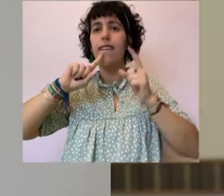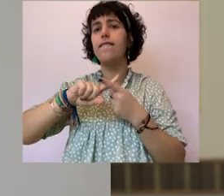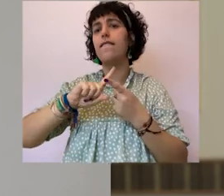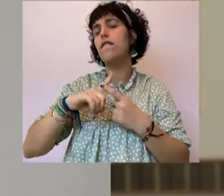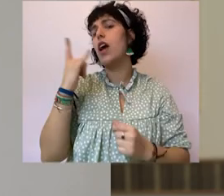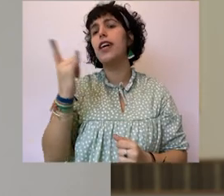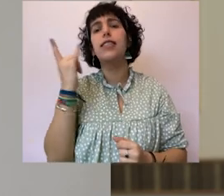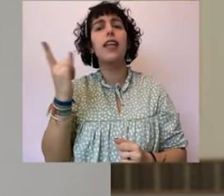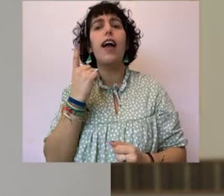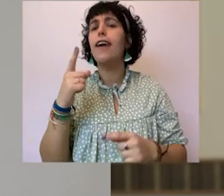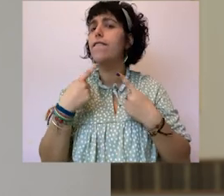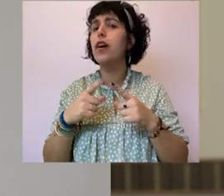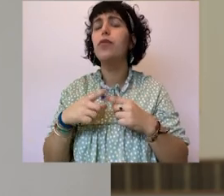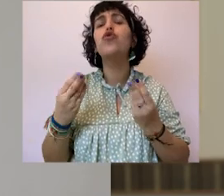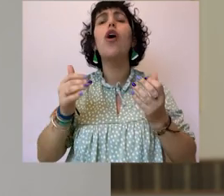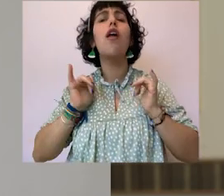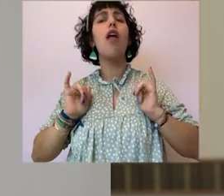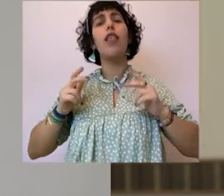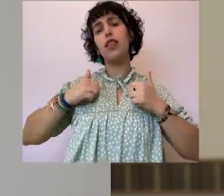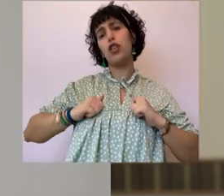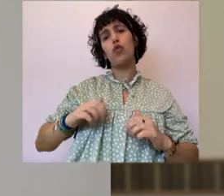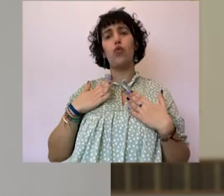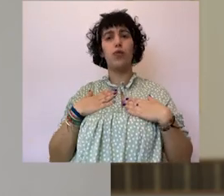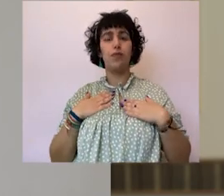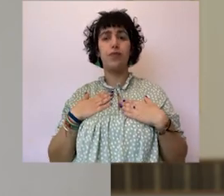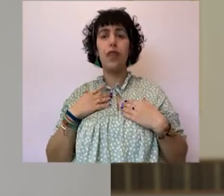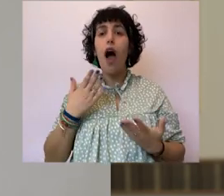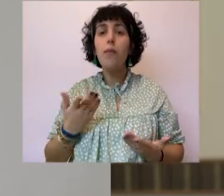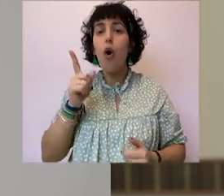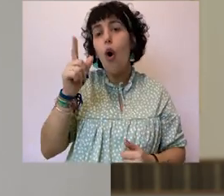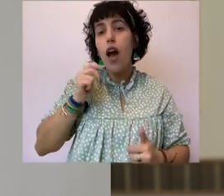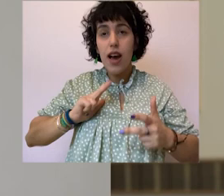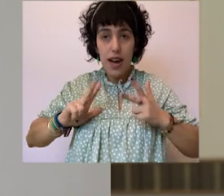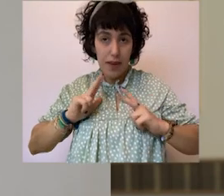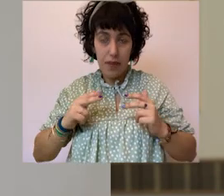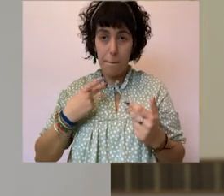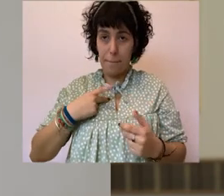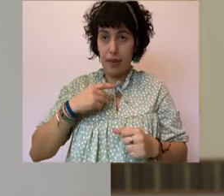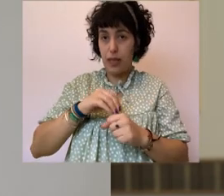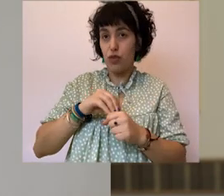Okay, I dress comfortably at parties. But the dress was extreme even for me I say this as someone who doesn't like to dress at all